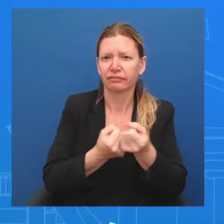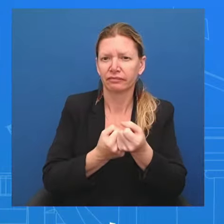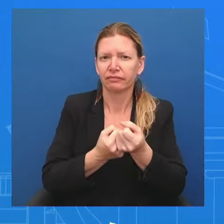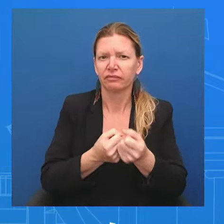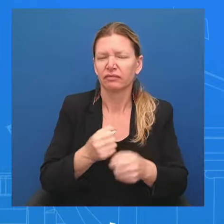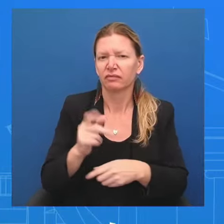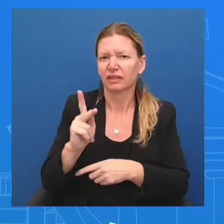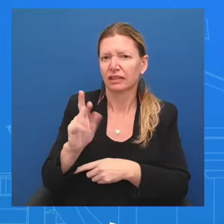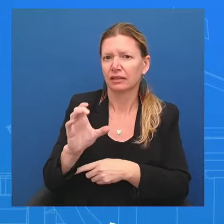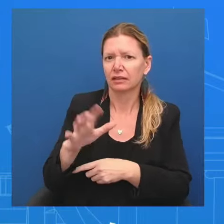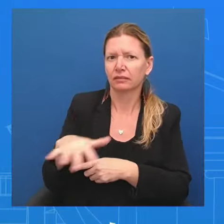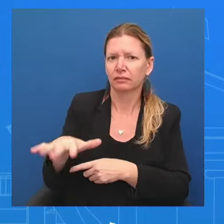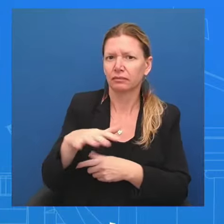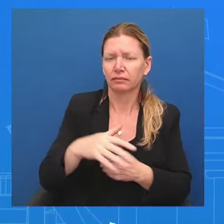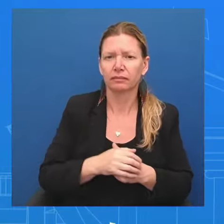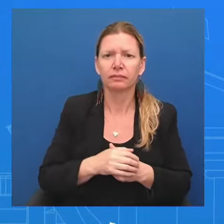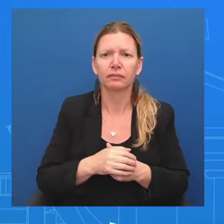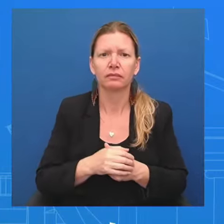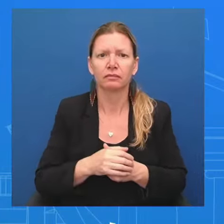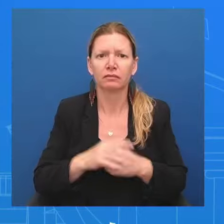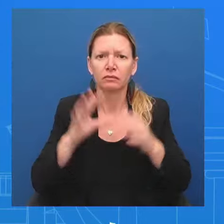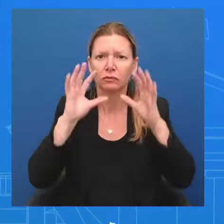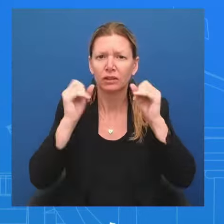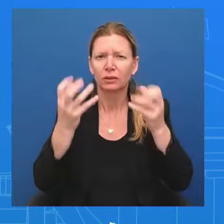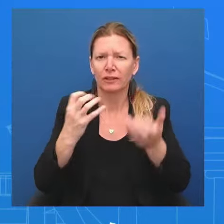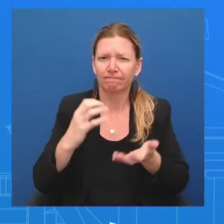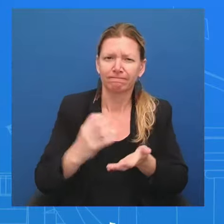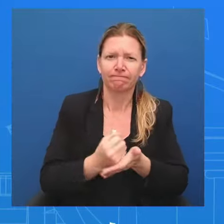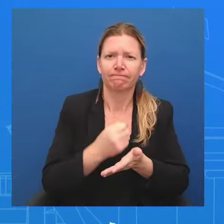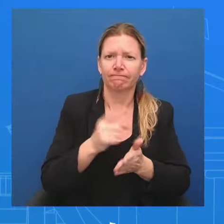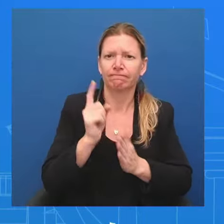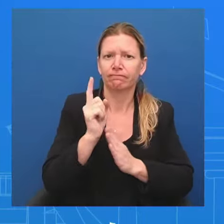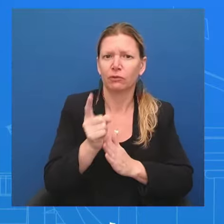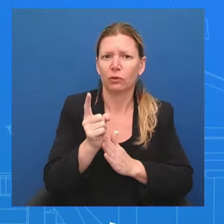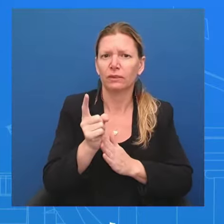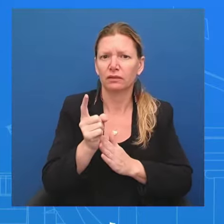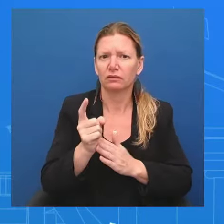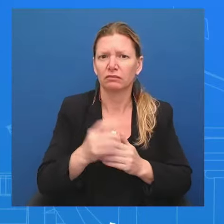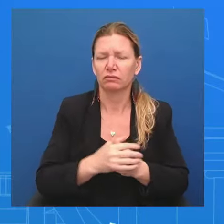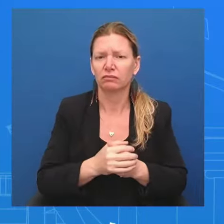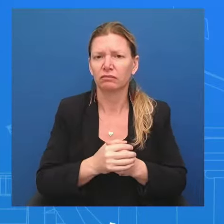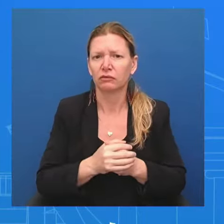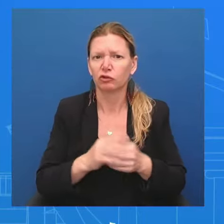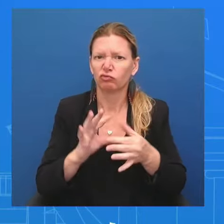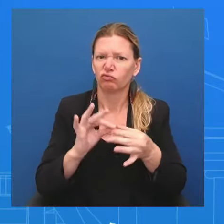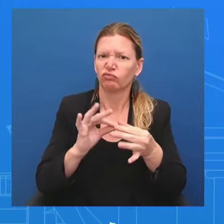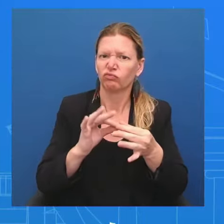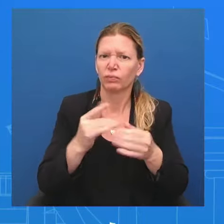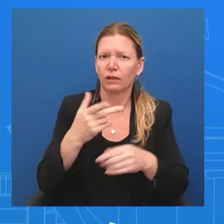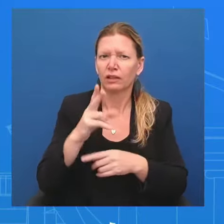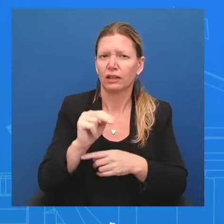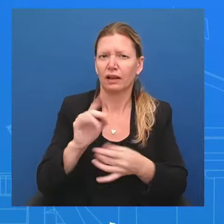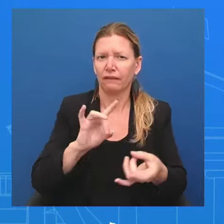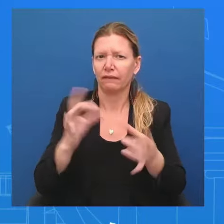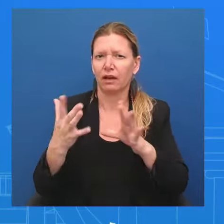when there's an opportunity to speak on gun violence prevention and to call on Congress to take more action.